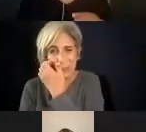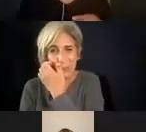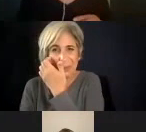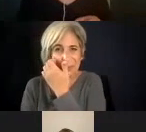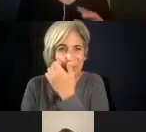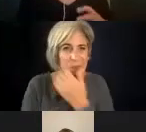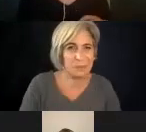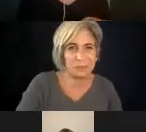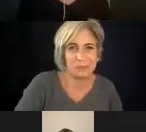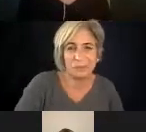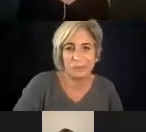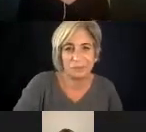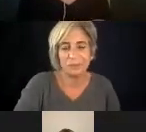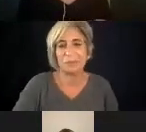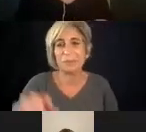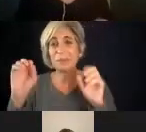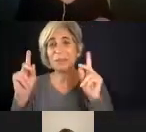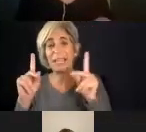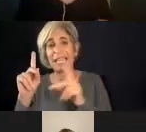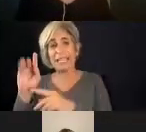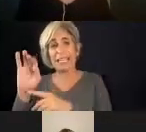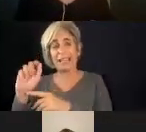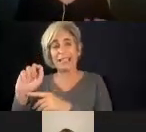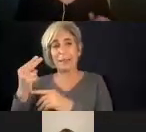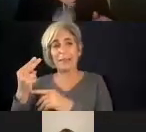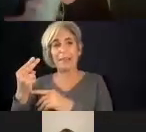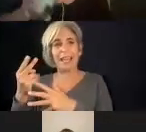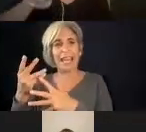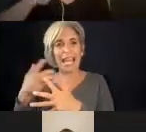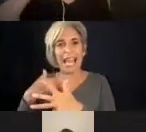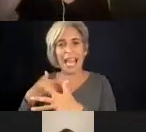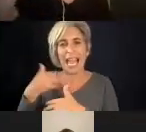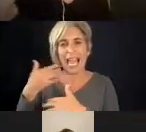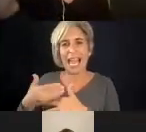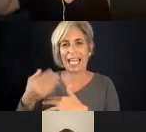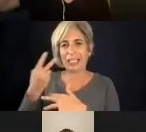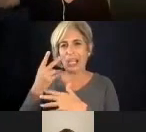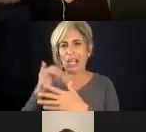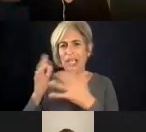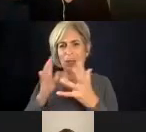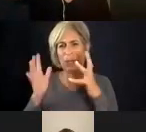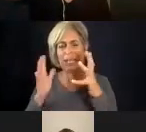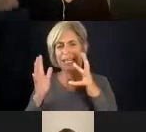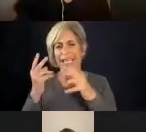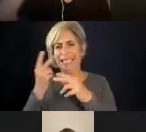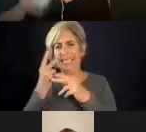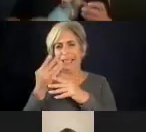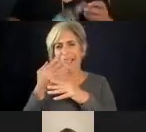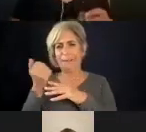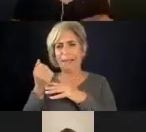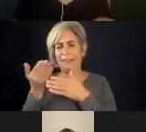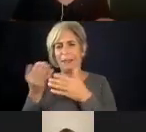I was like ... I always say the best thing when I'm on mute.